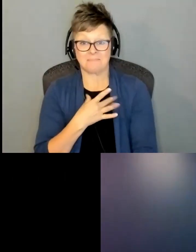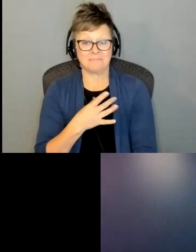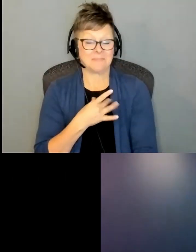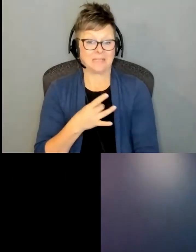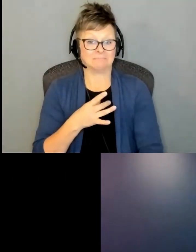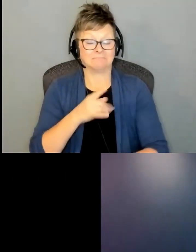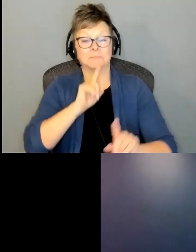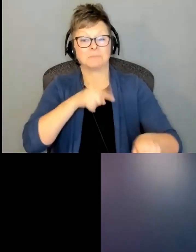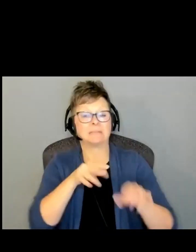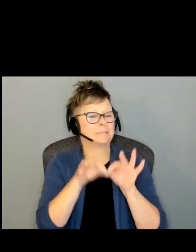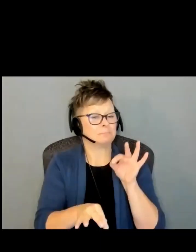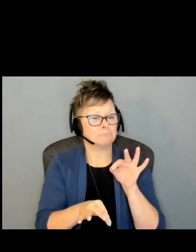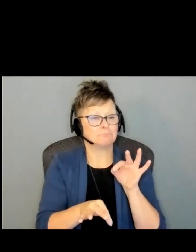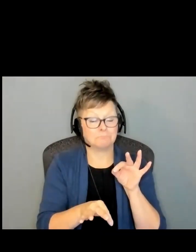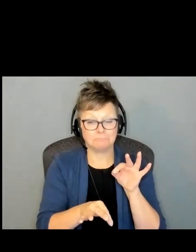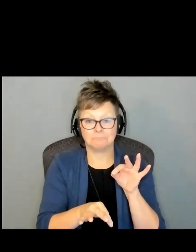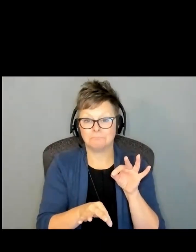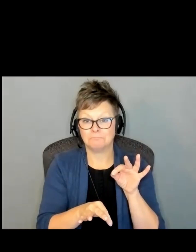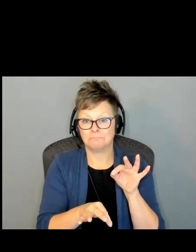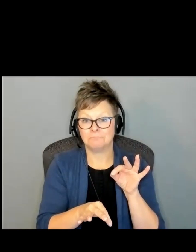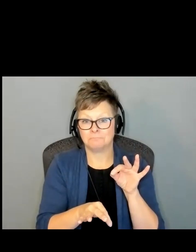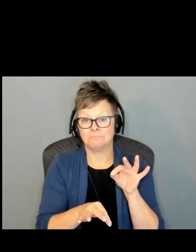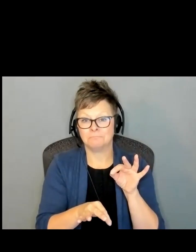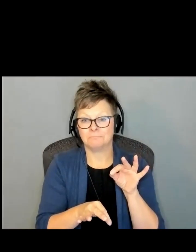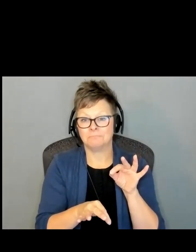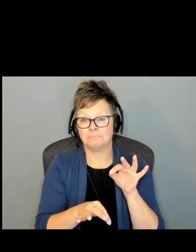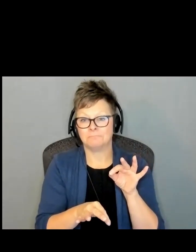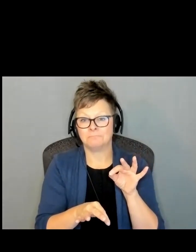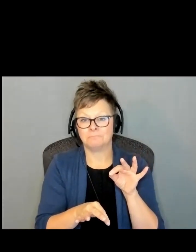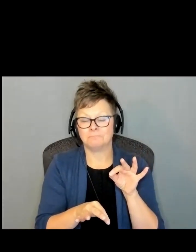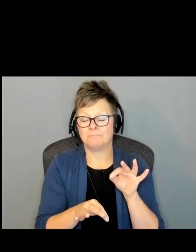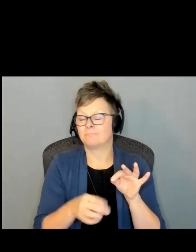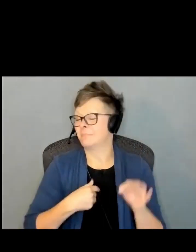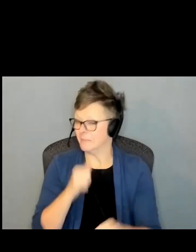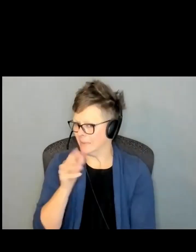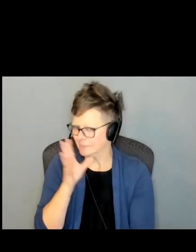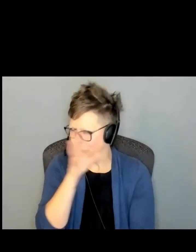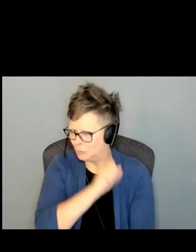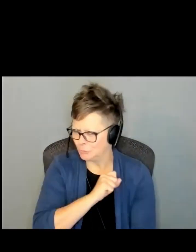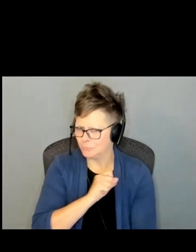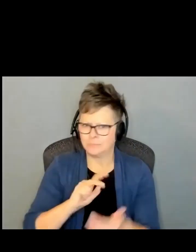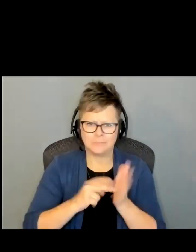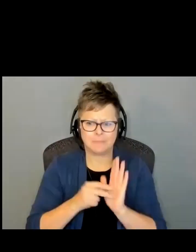Sorry, a simple response. First and foremost, not making assumptions of what the requirements or accommodations